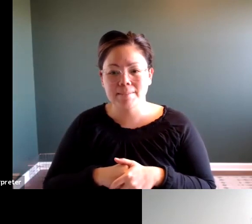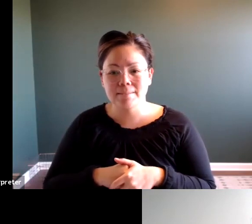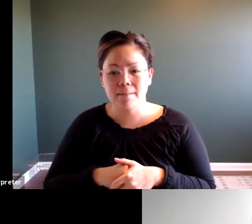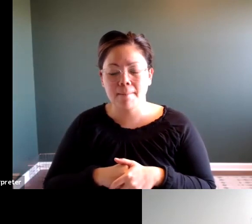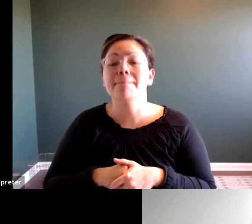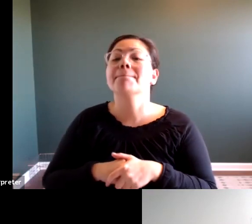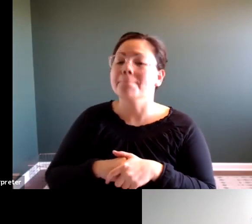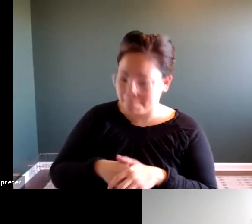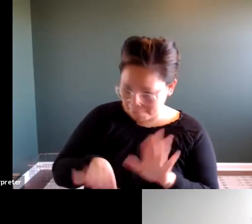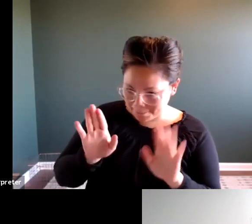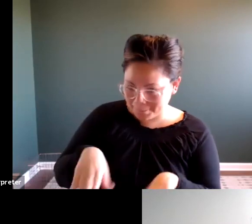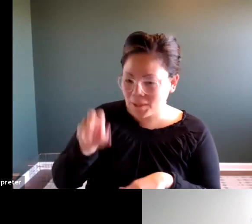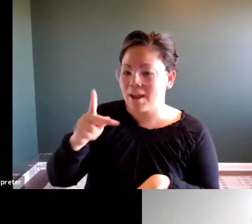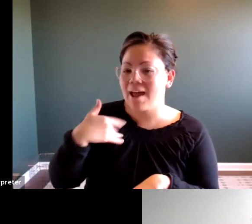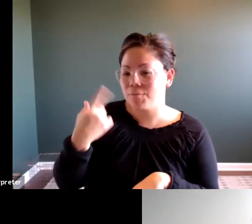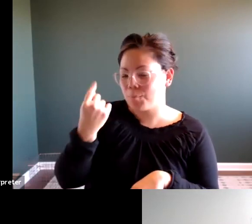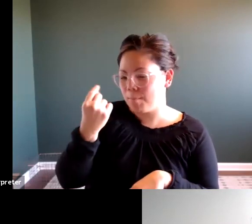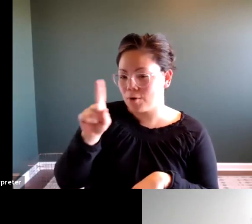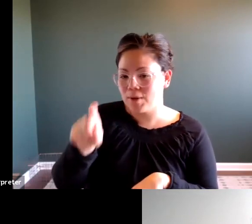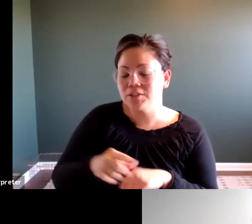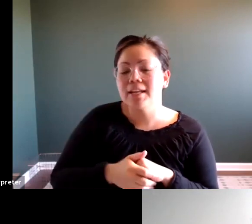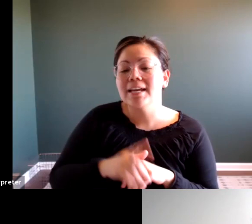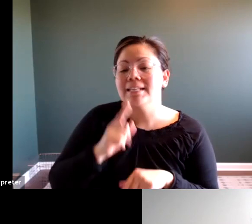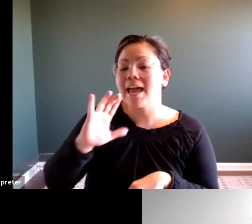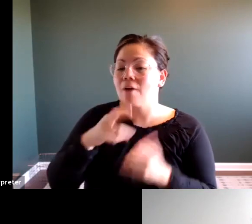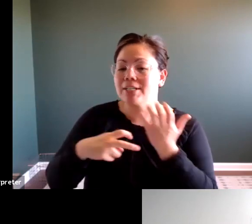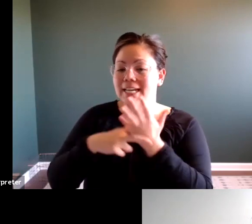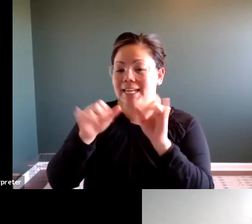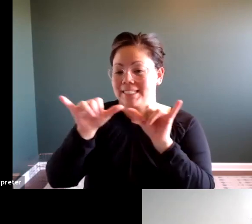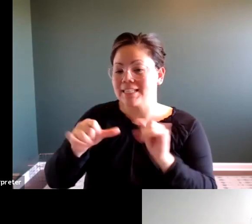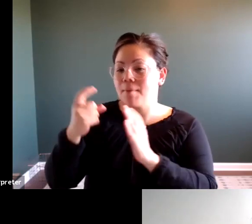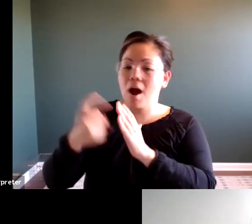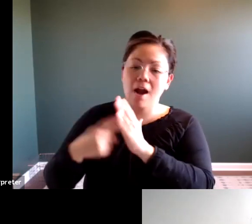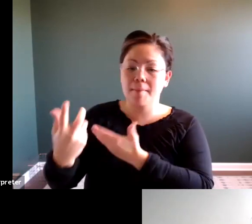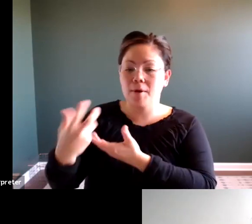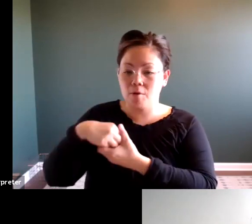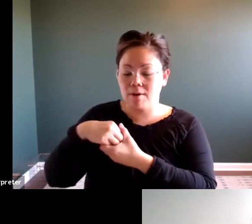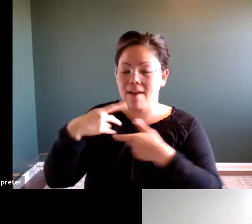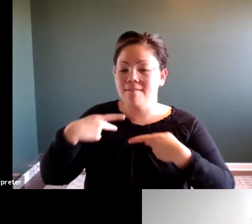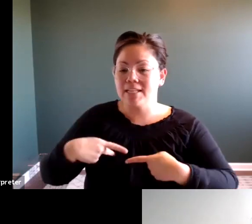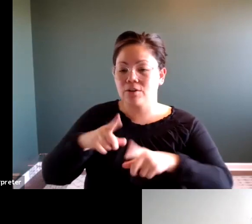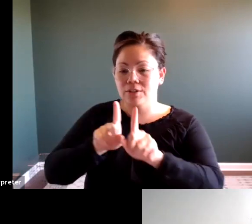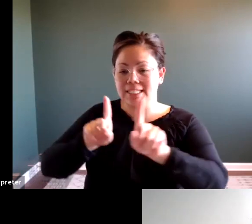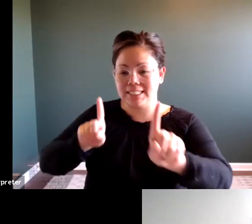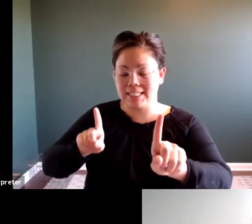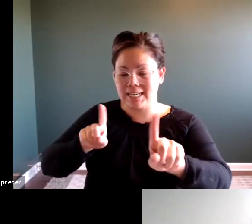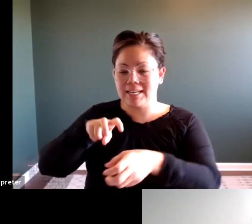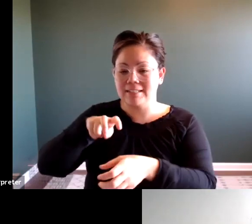Oh, here we go, I have one more. It says our ticketing system automatically incorporates physical distancing seating requirements